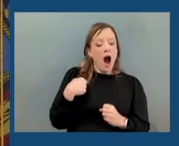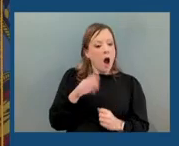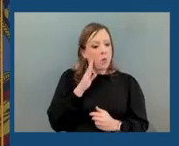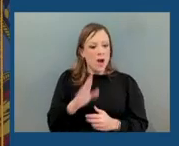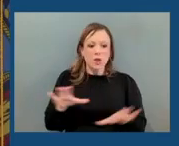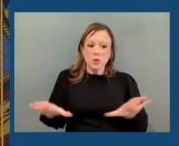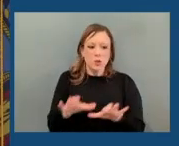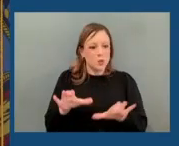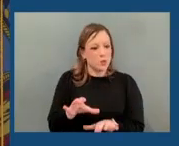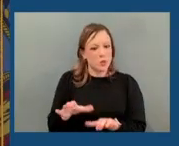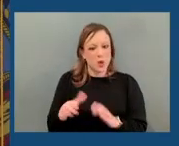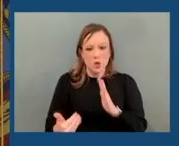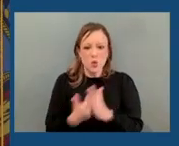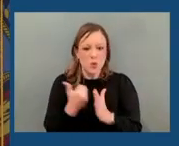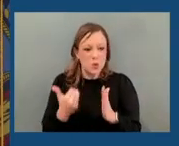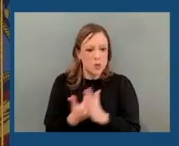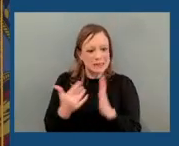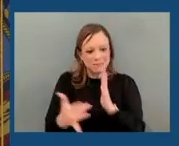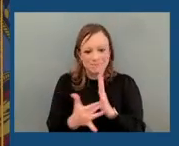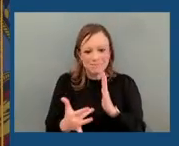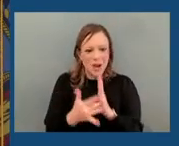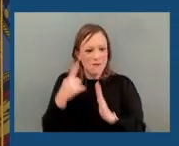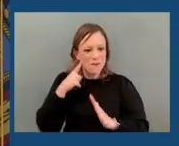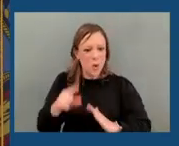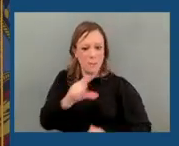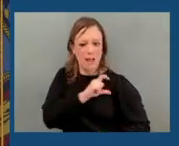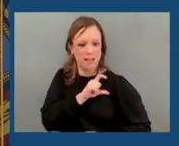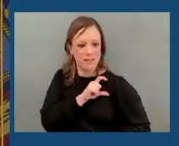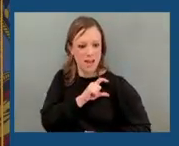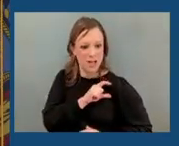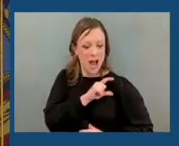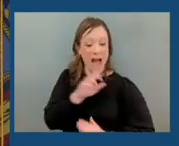as a national model agency of learning, teaching